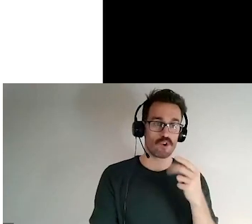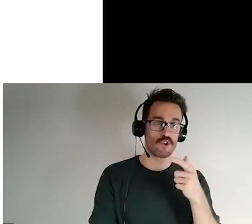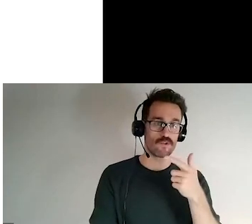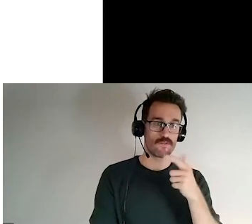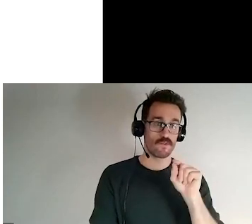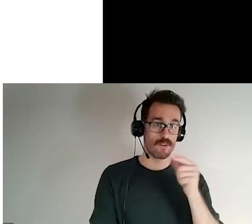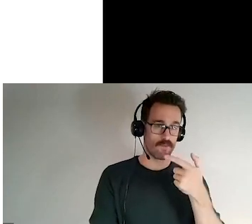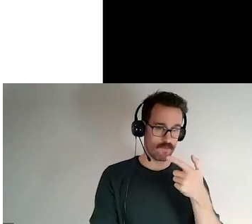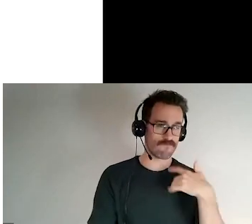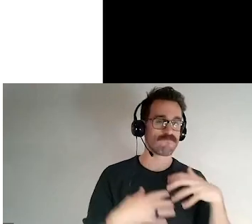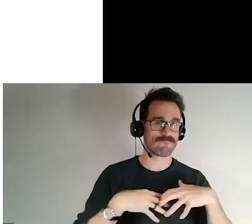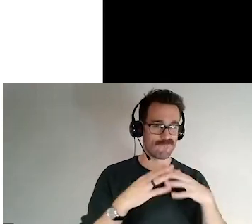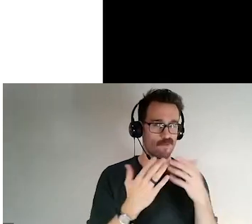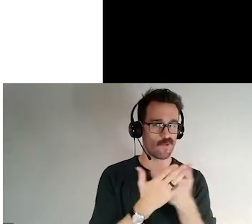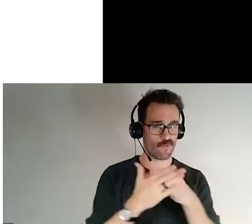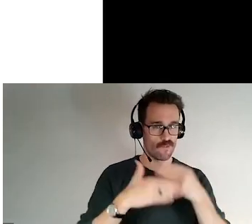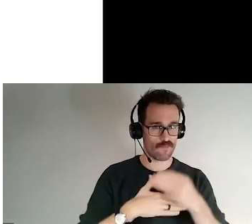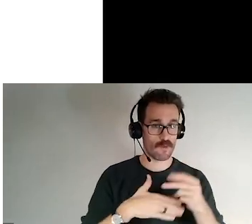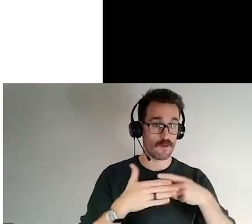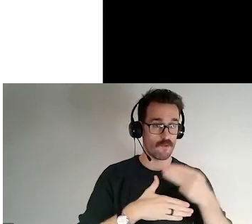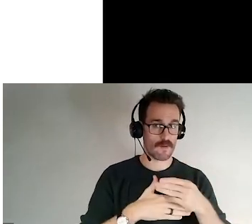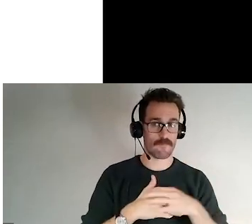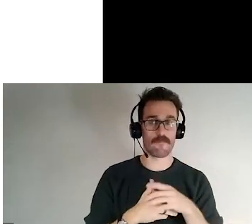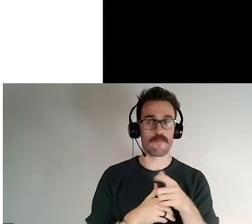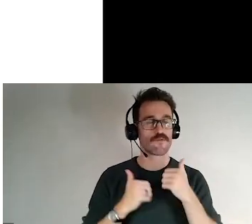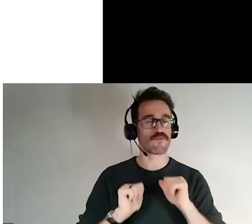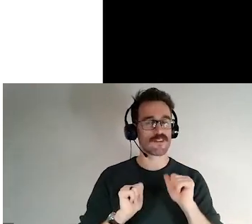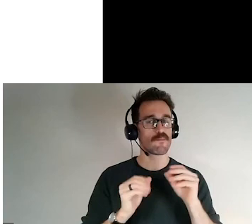We are also working on increasing awareness of resources particularly amongst employers